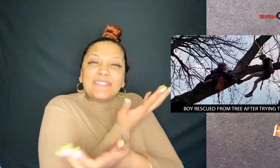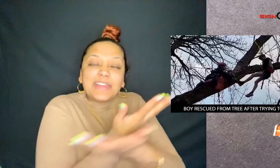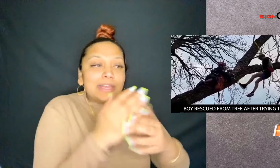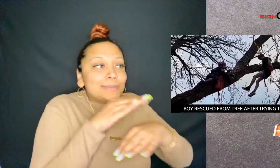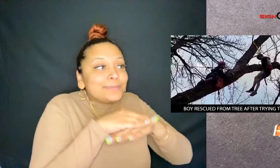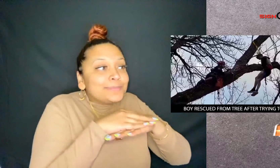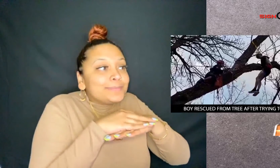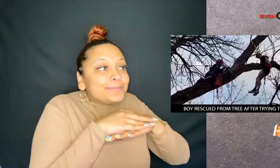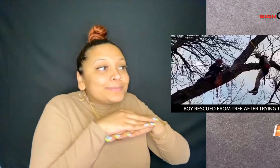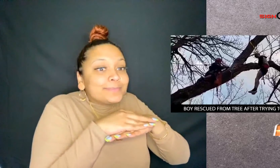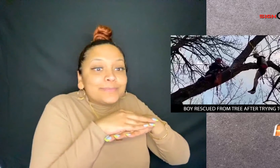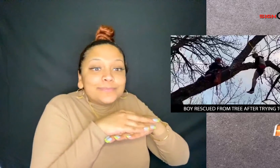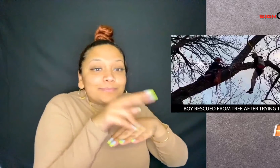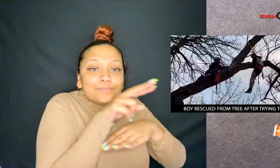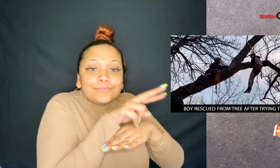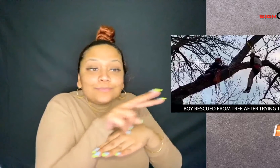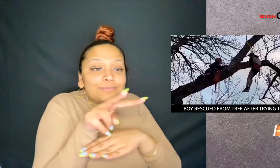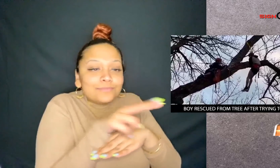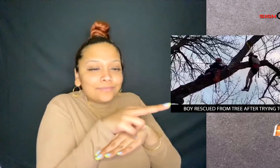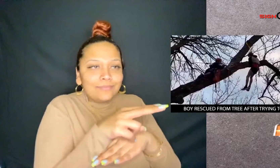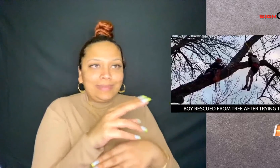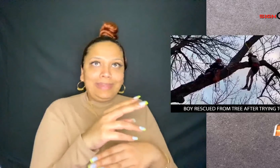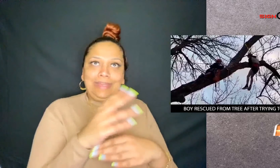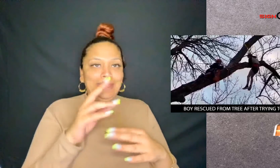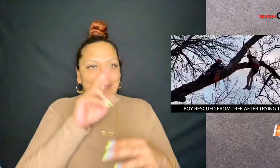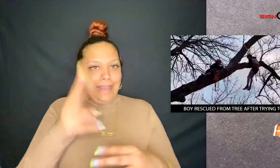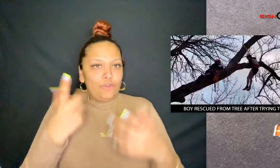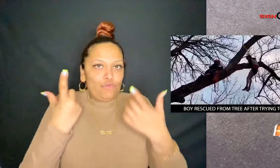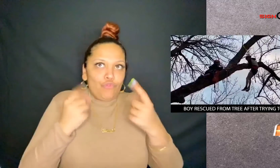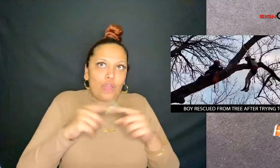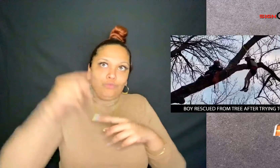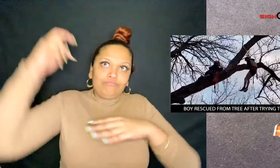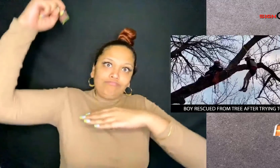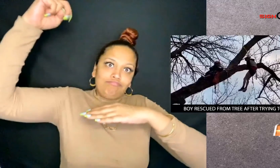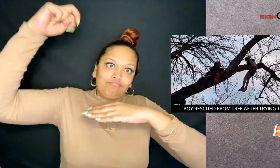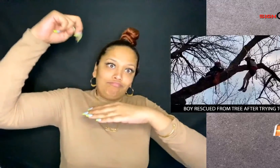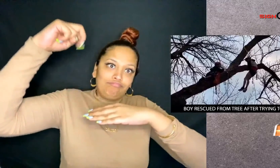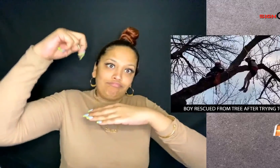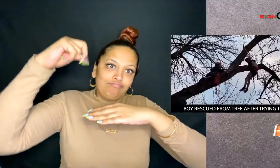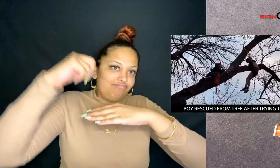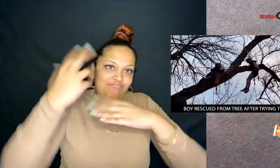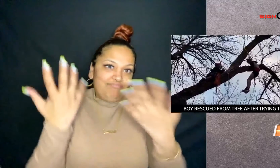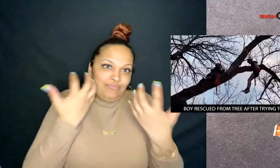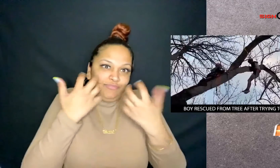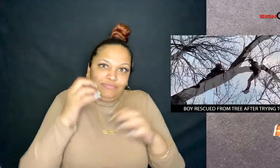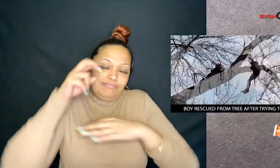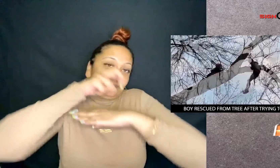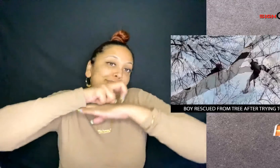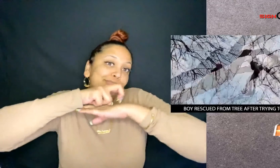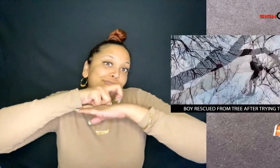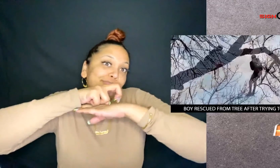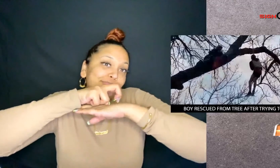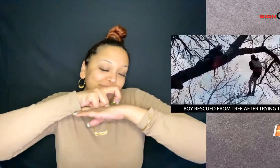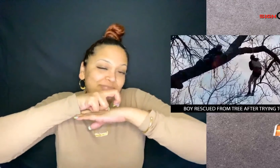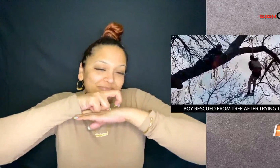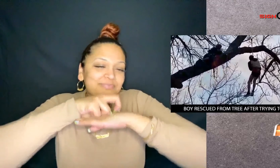this the cat watched the entire rescue and never even made an attempt to come down from